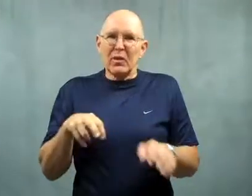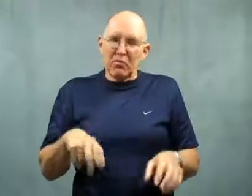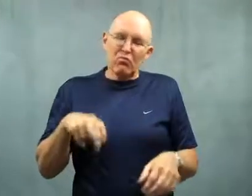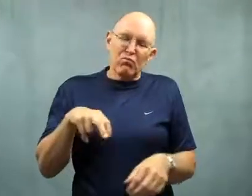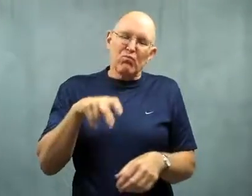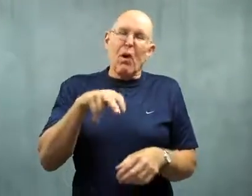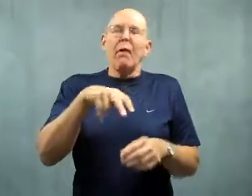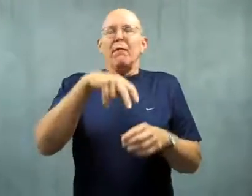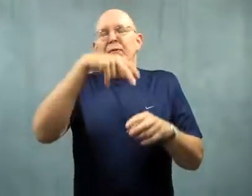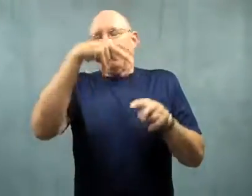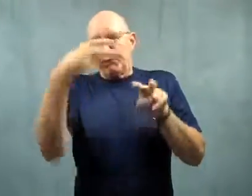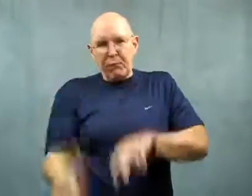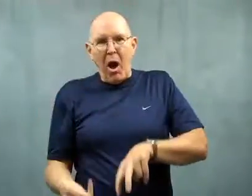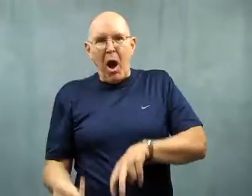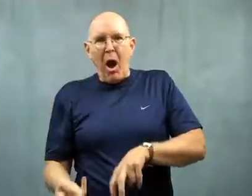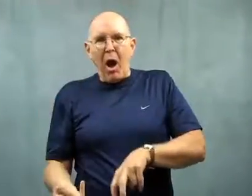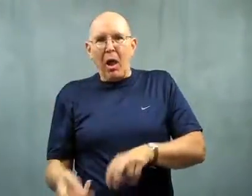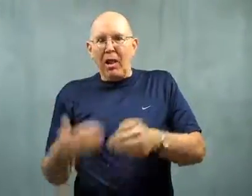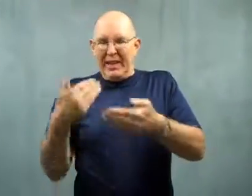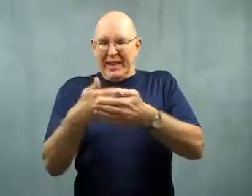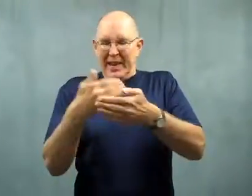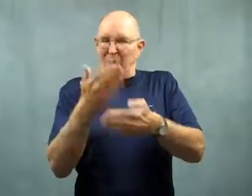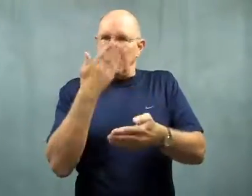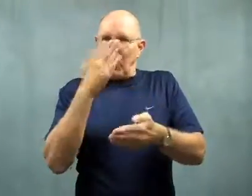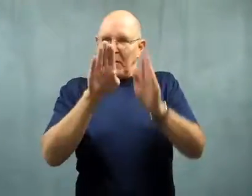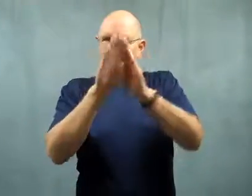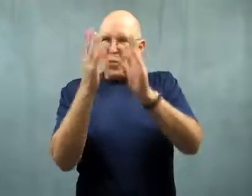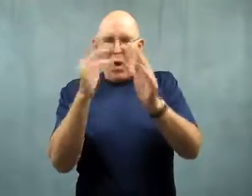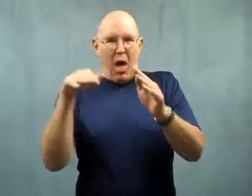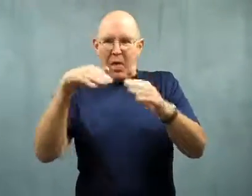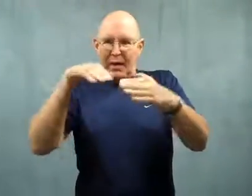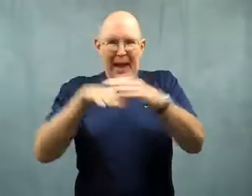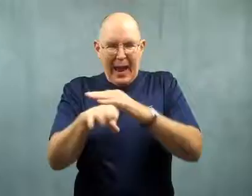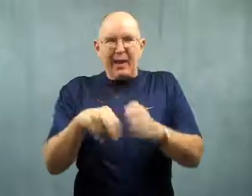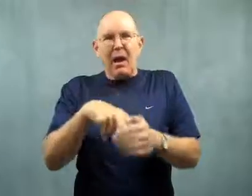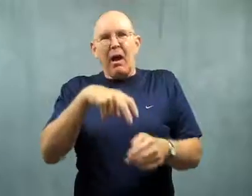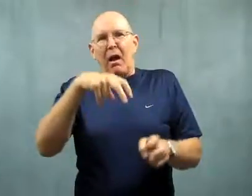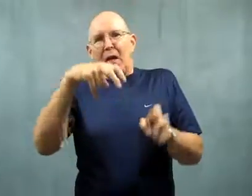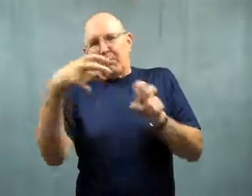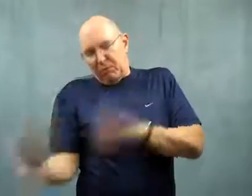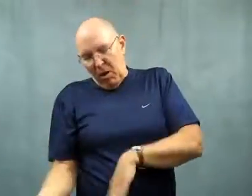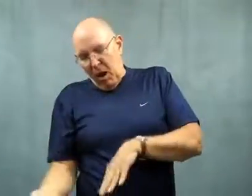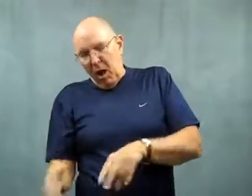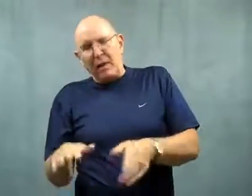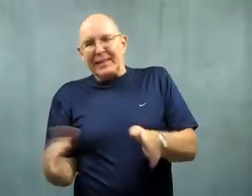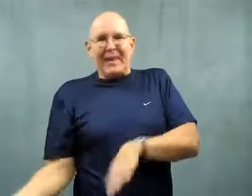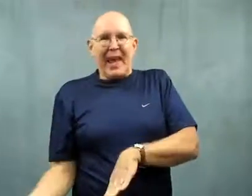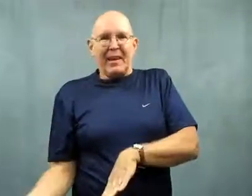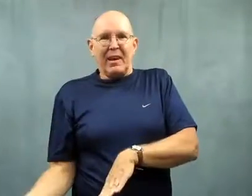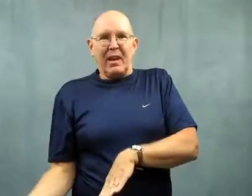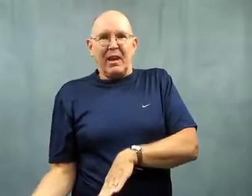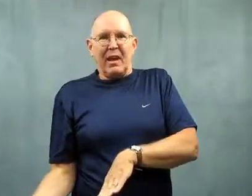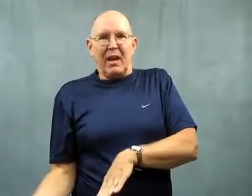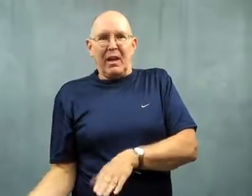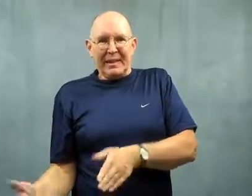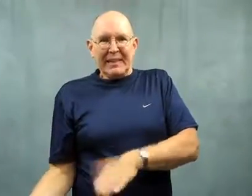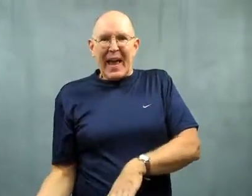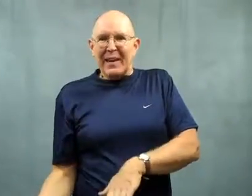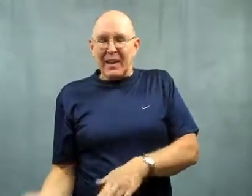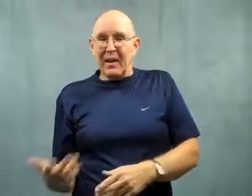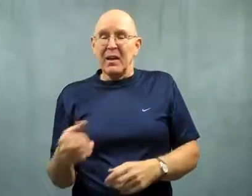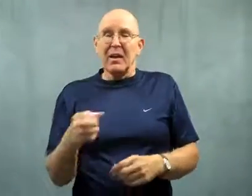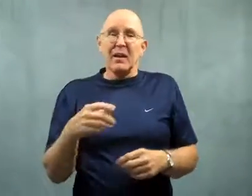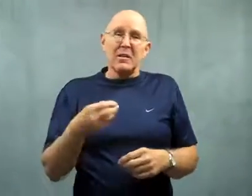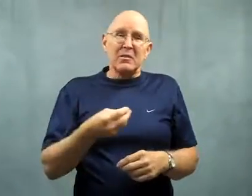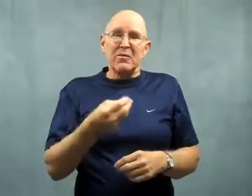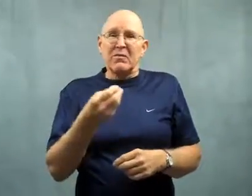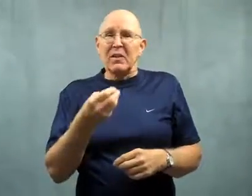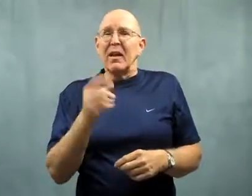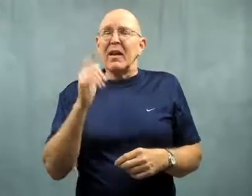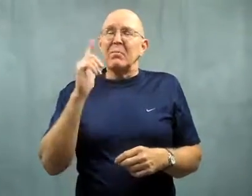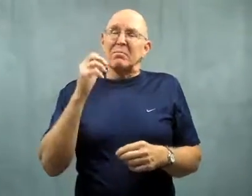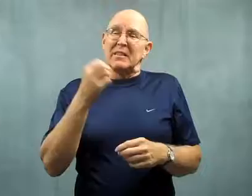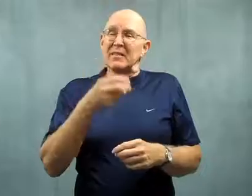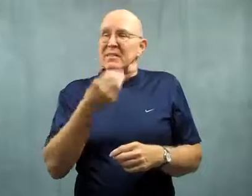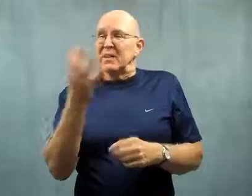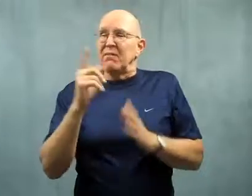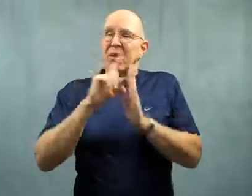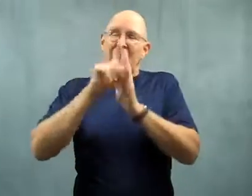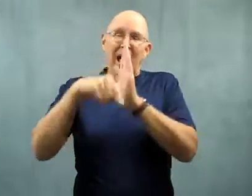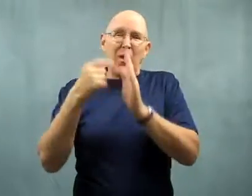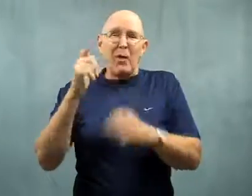He fell and died near his front door.